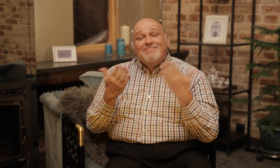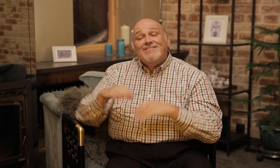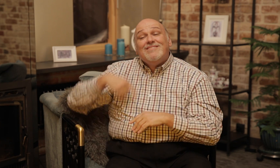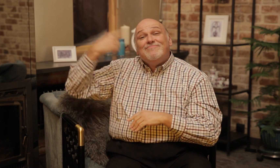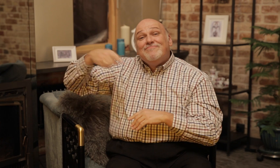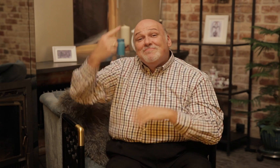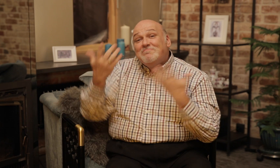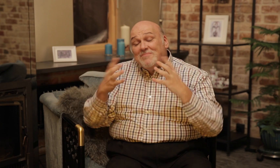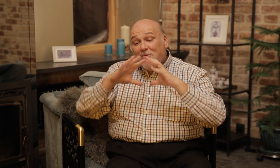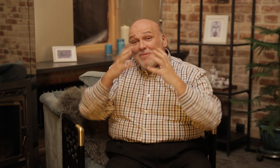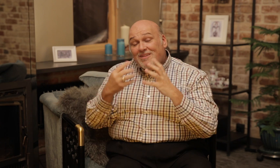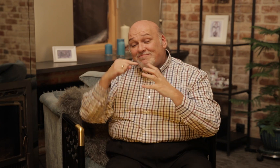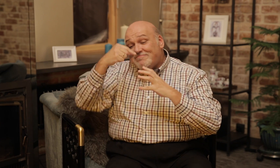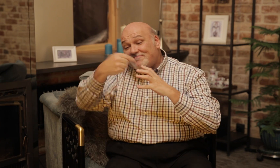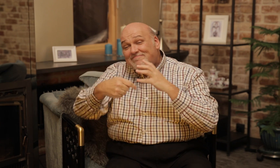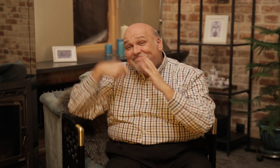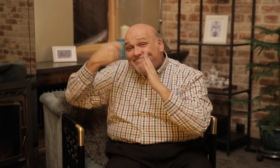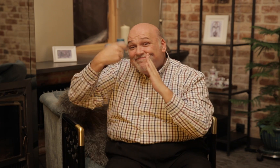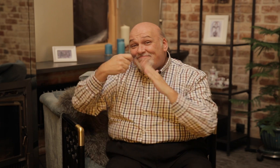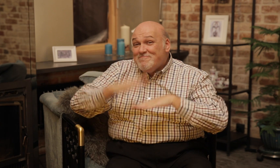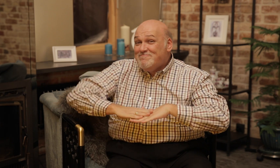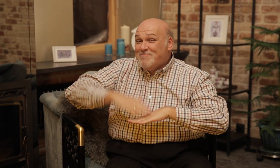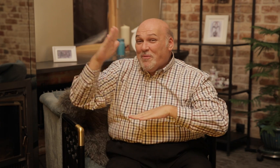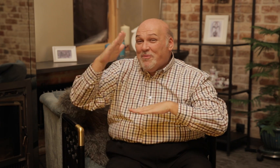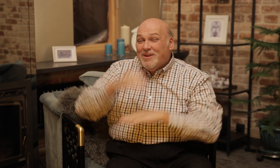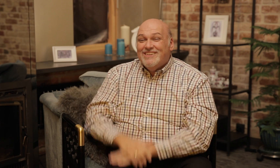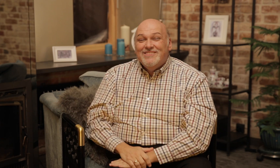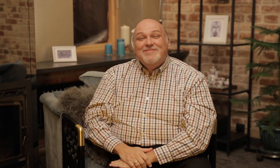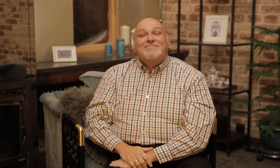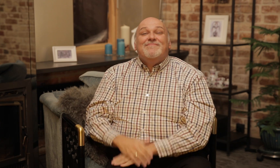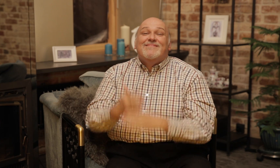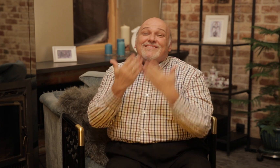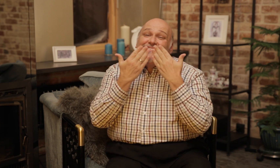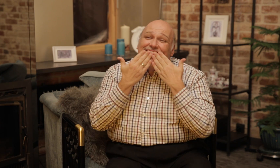and perhaps someday we will travel to another part of the world to do Season 4.